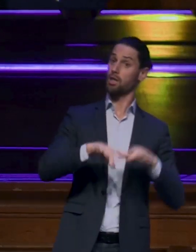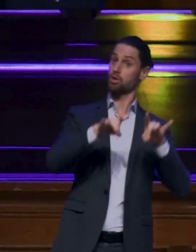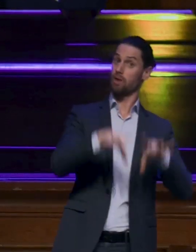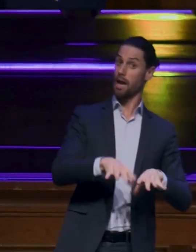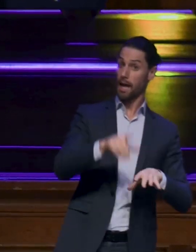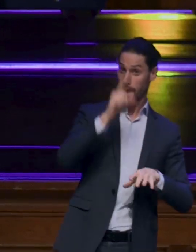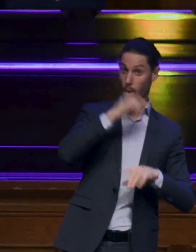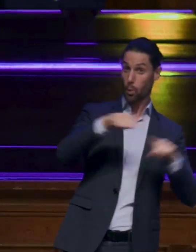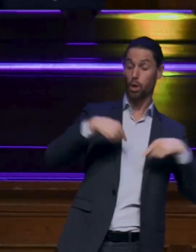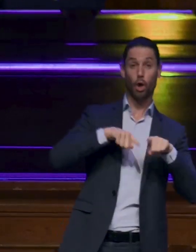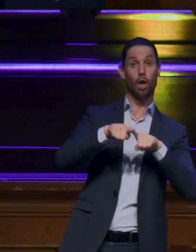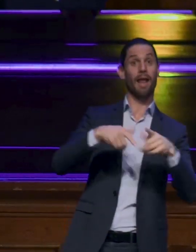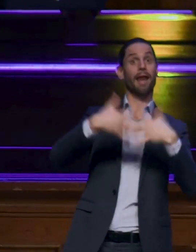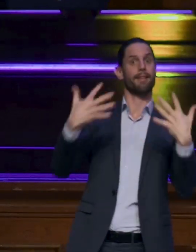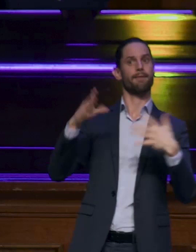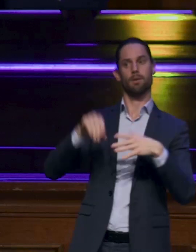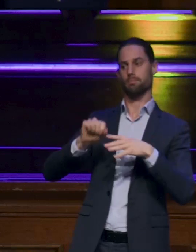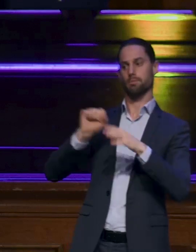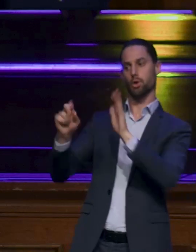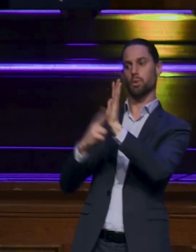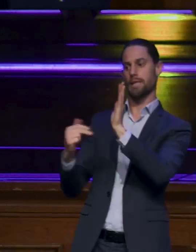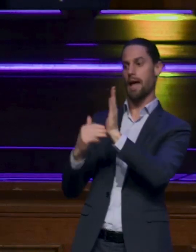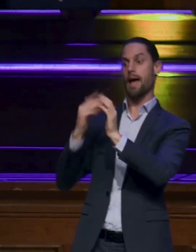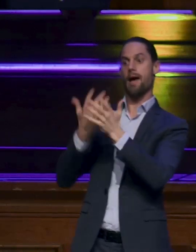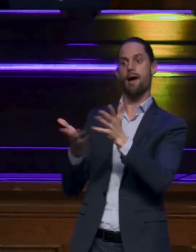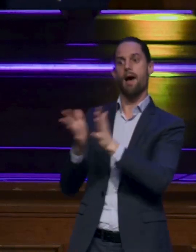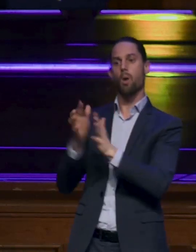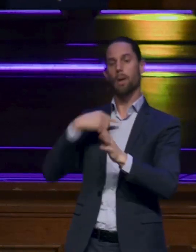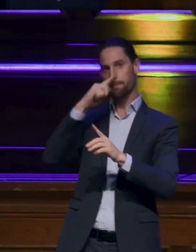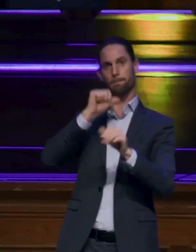here in how we can start down the path of constitutional recognition for our